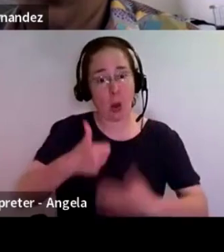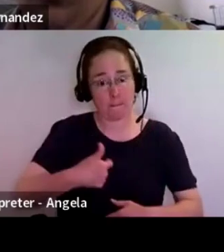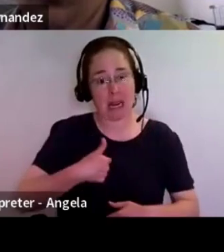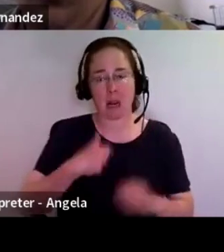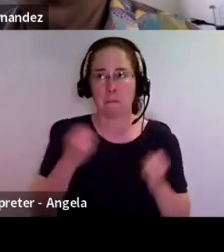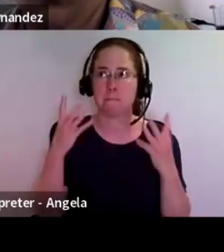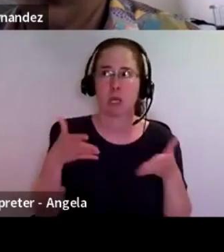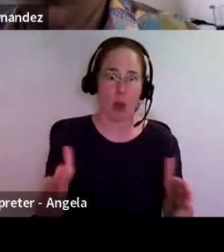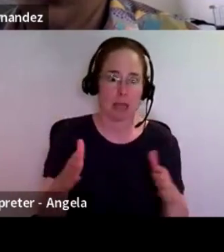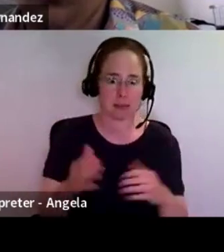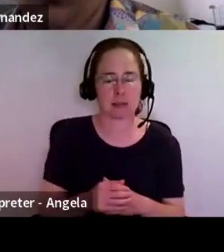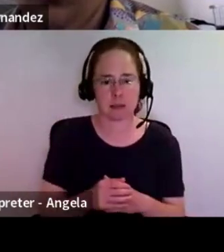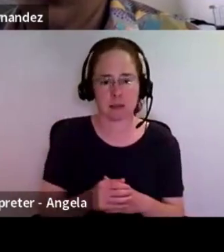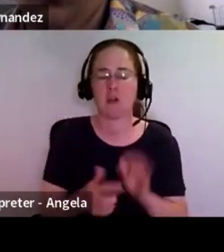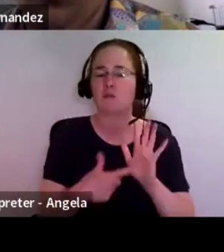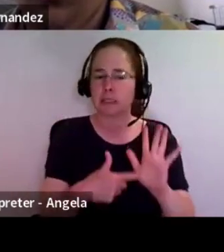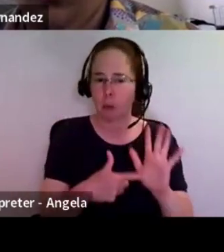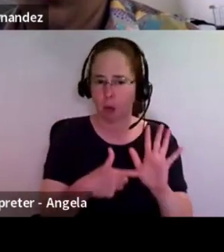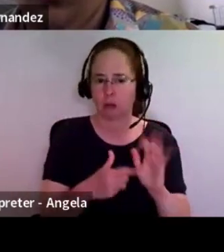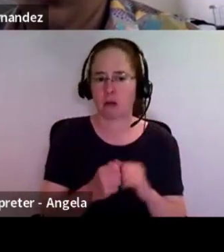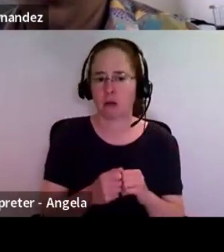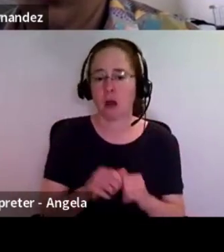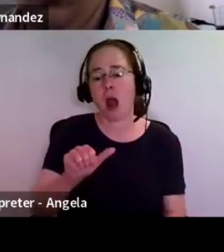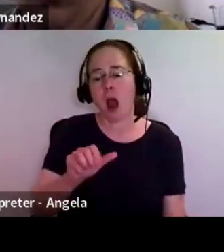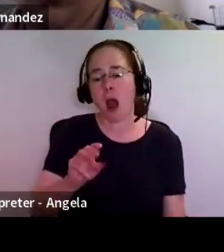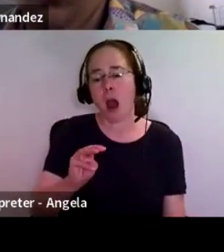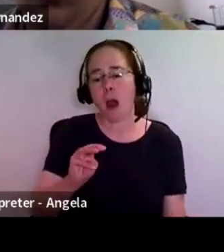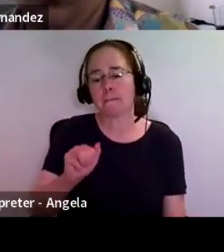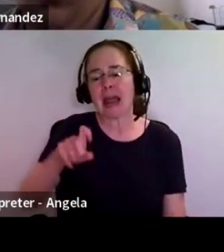many ways. For example, Amanda, who is the Employment